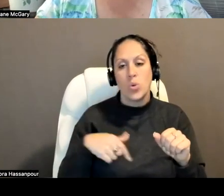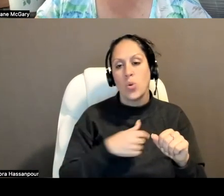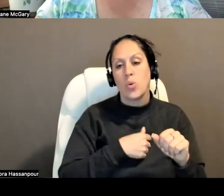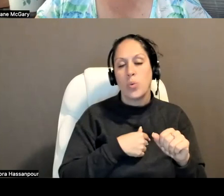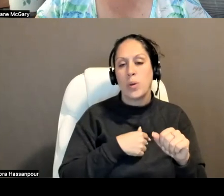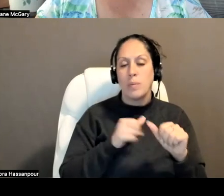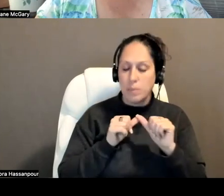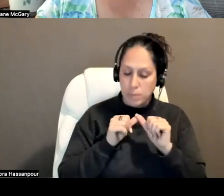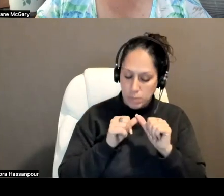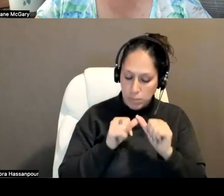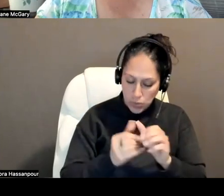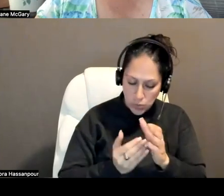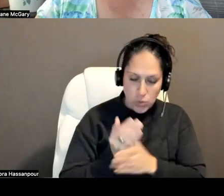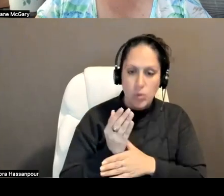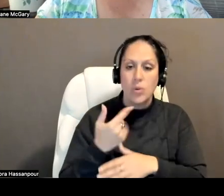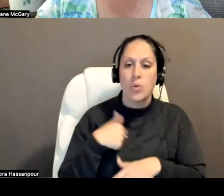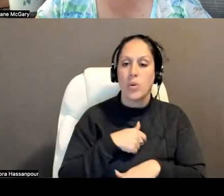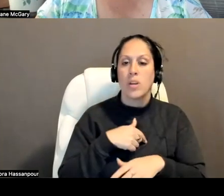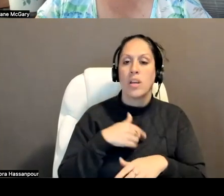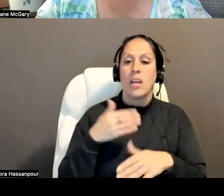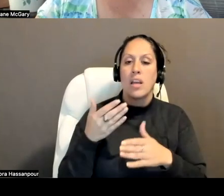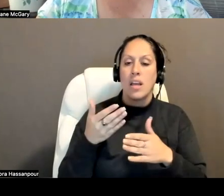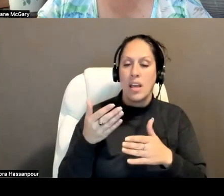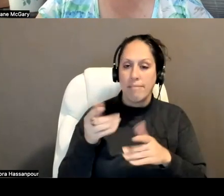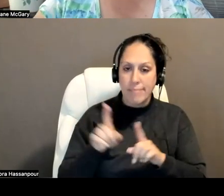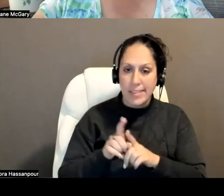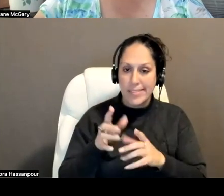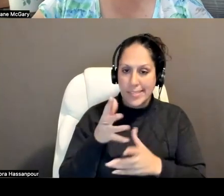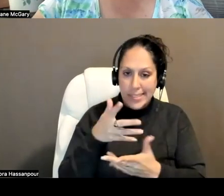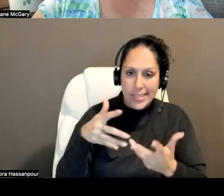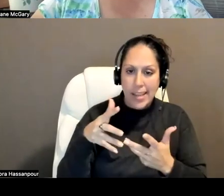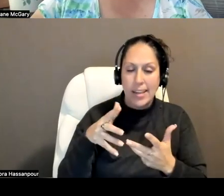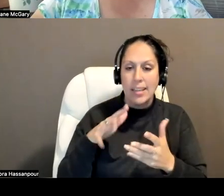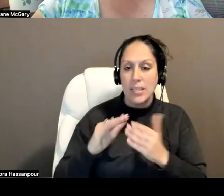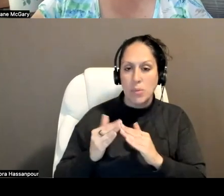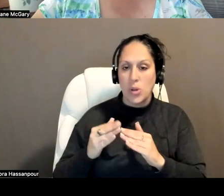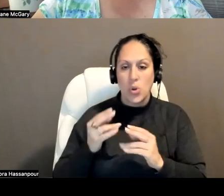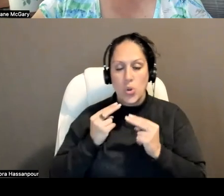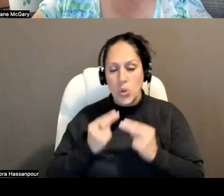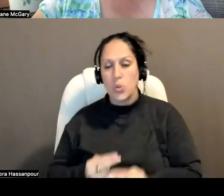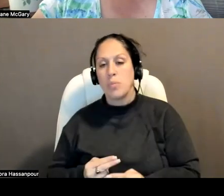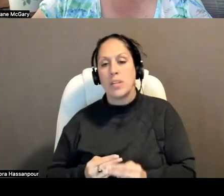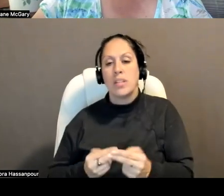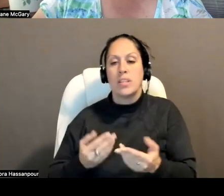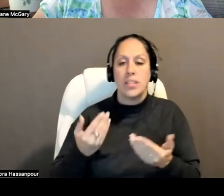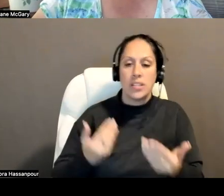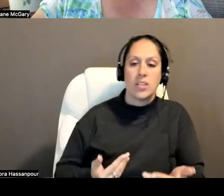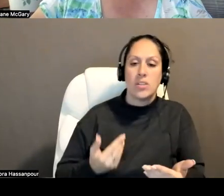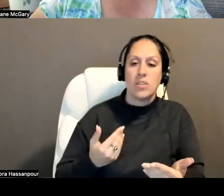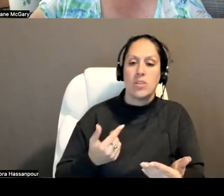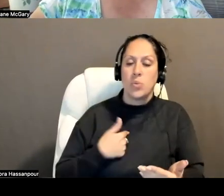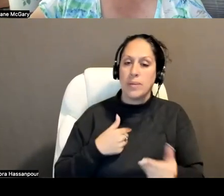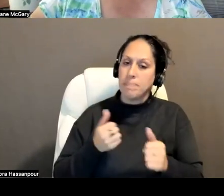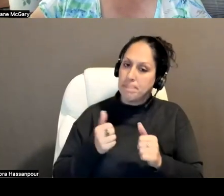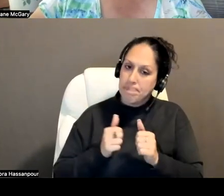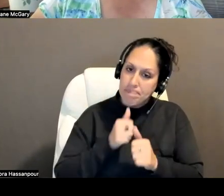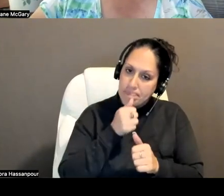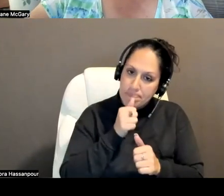And we as, we as a society, we as a community, we as human beings, uh, persevered. And, and